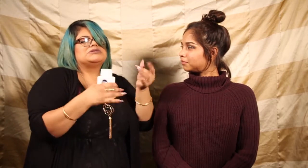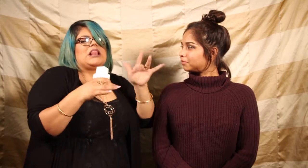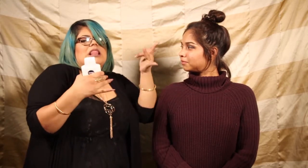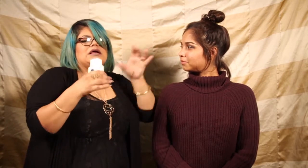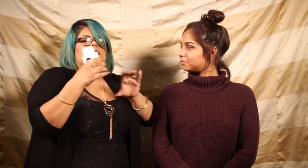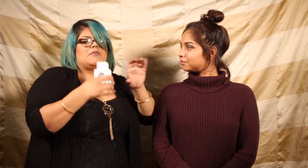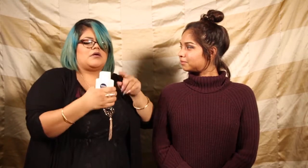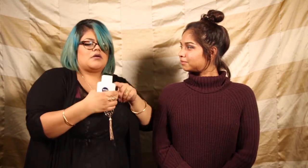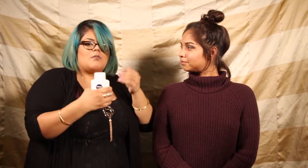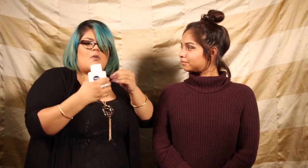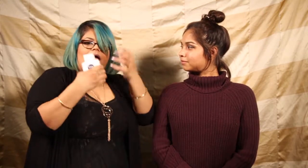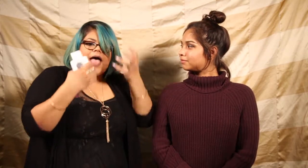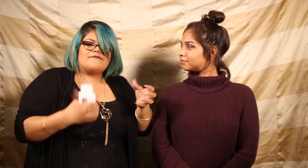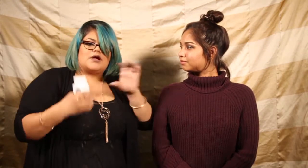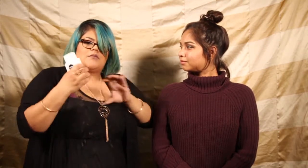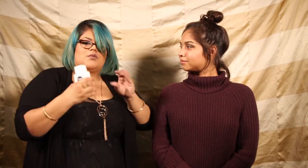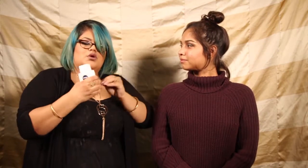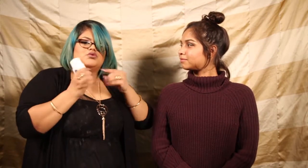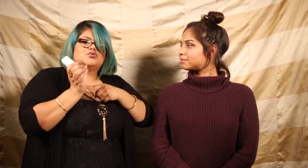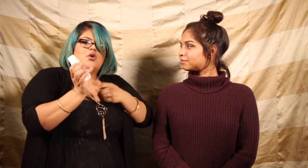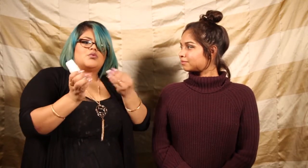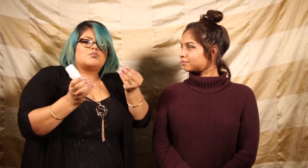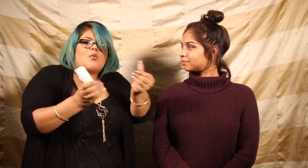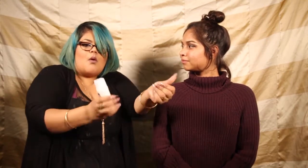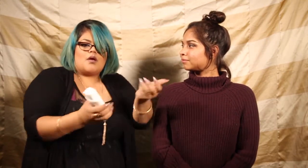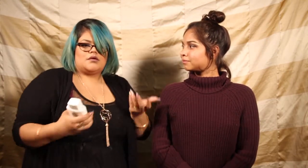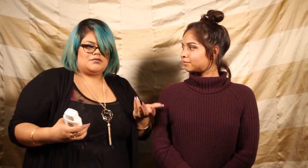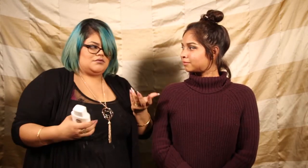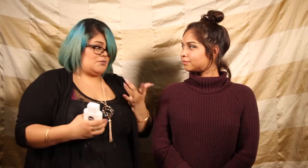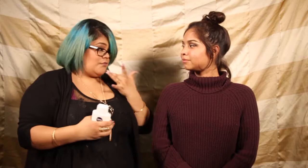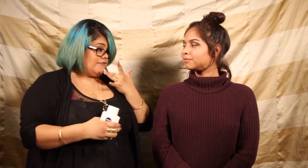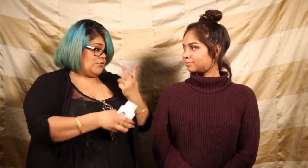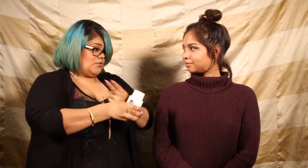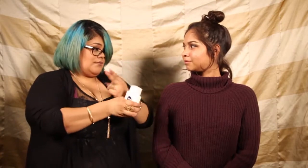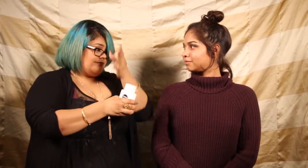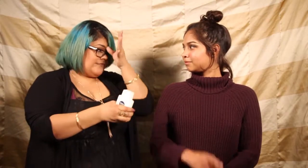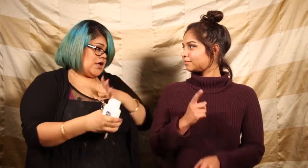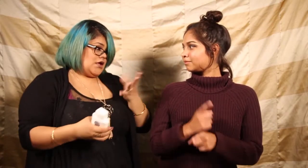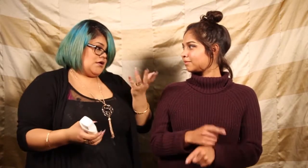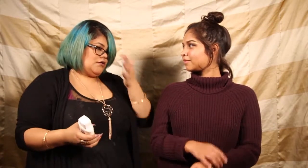dients the result is smoothing.. do you perfe r use men's? right!